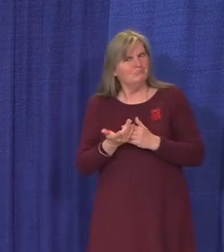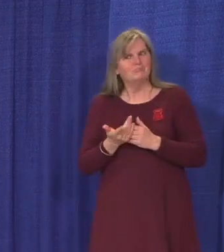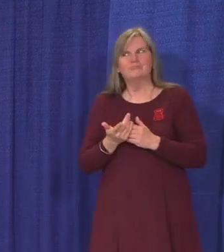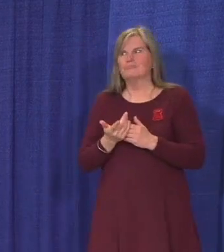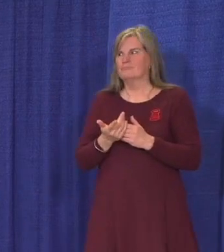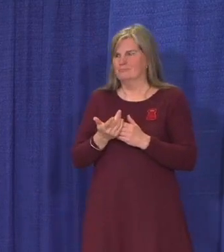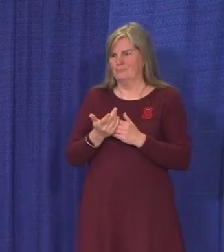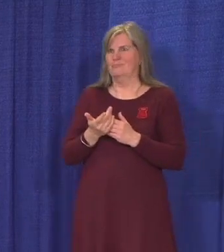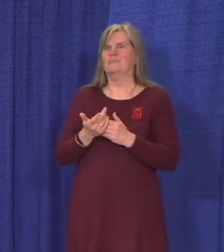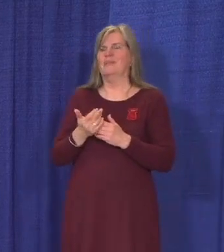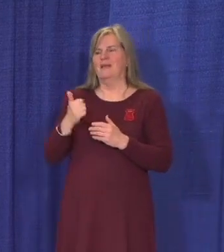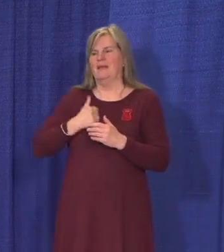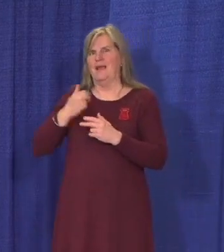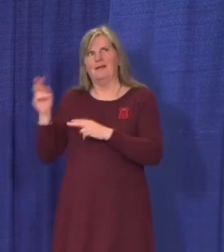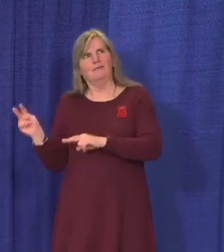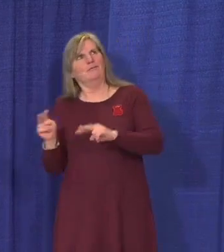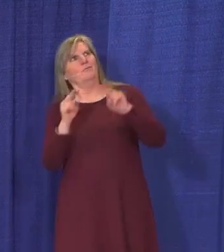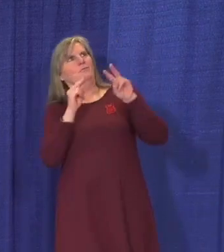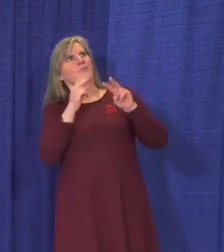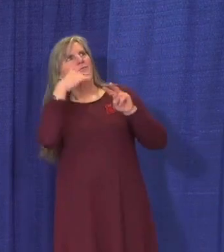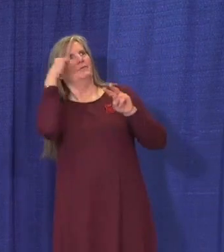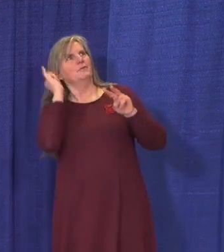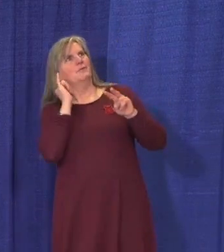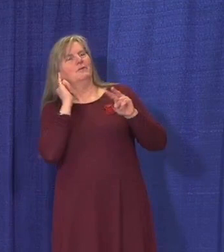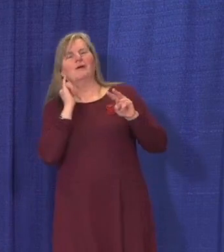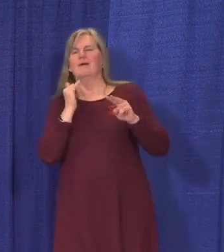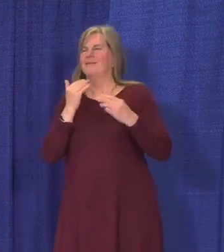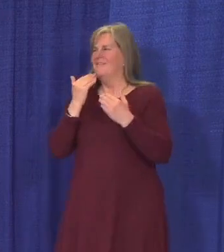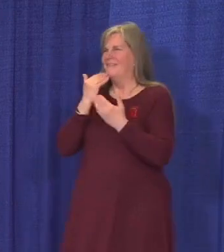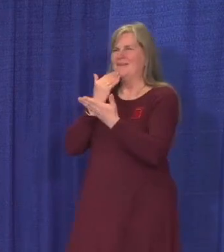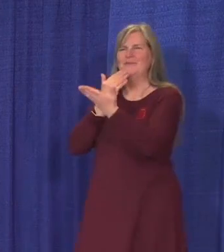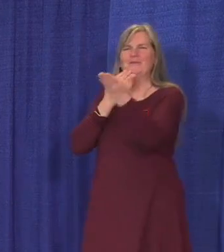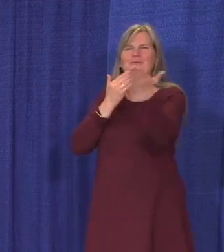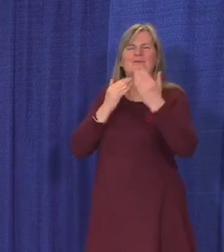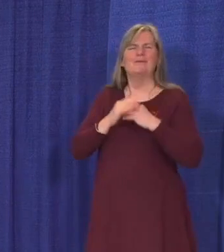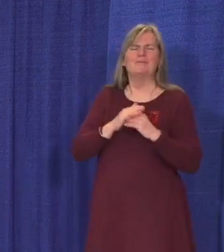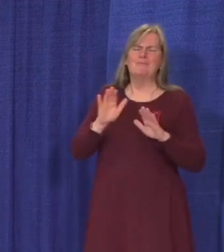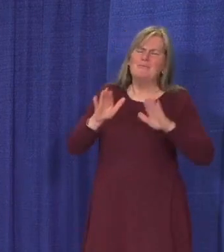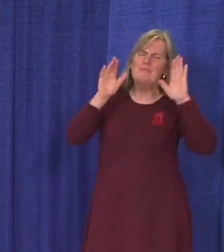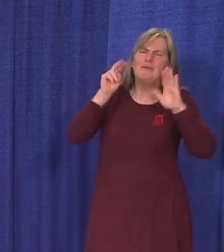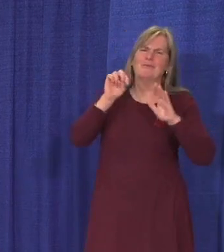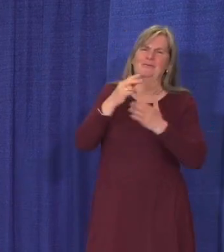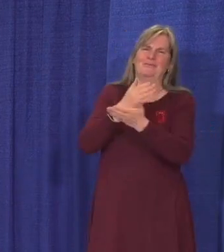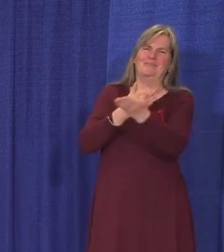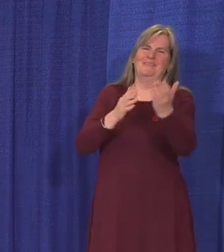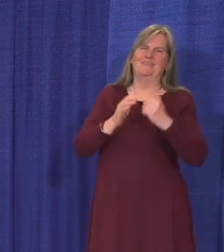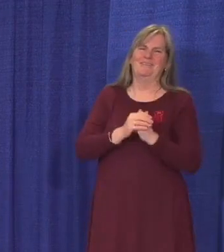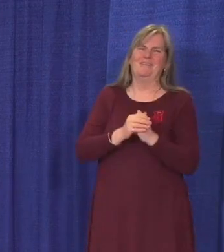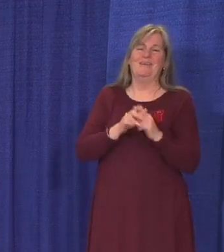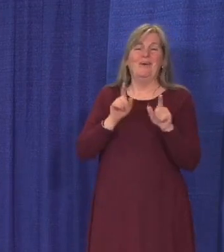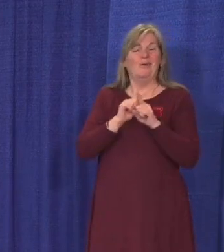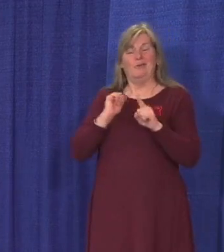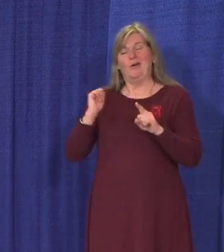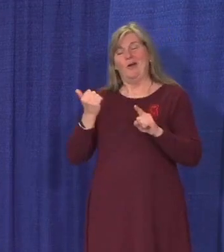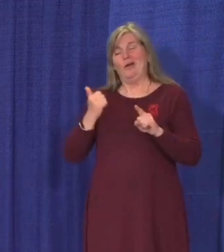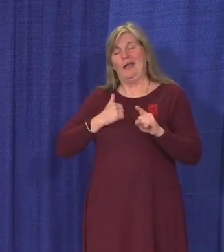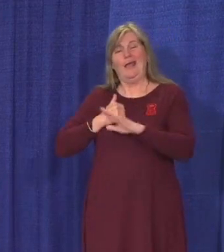74 percent of eligible Yukoners have now received their first shot and 65 percent have